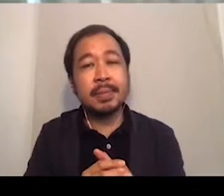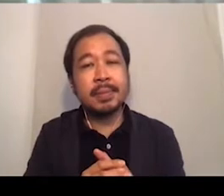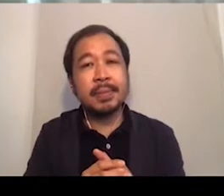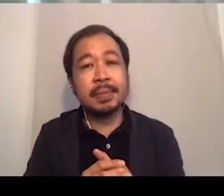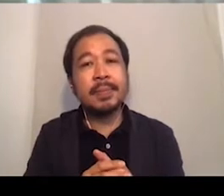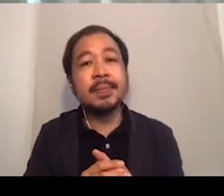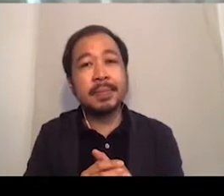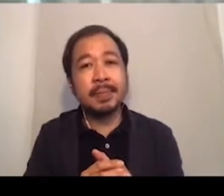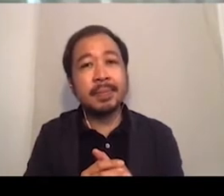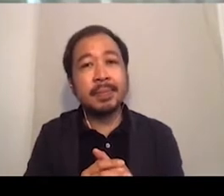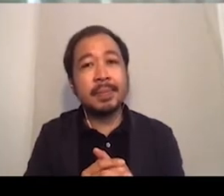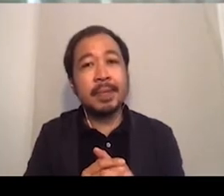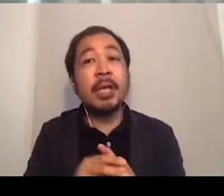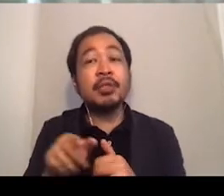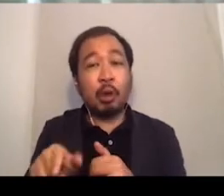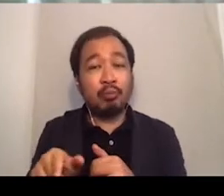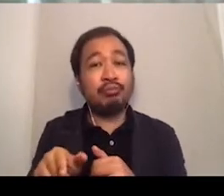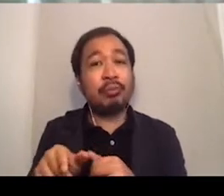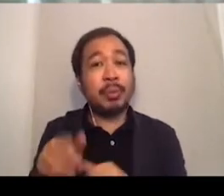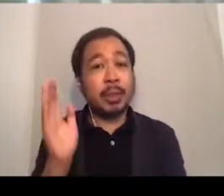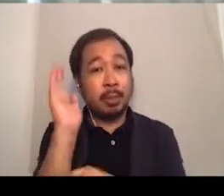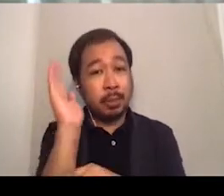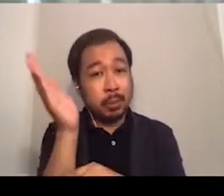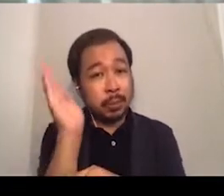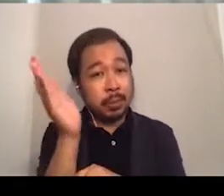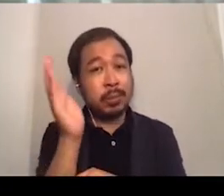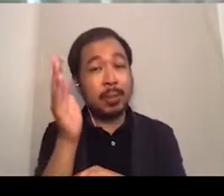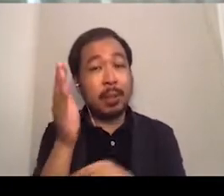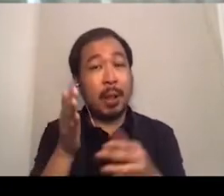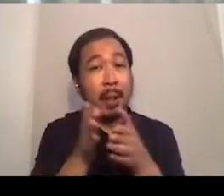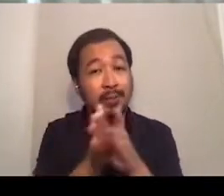utilized more, given the fact that we are